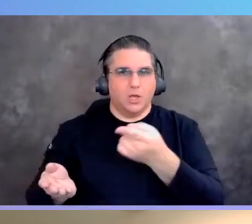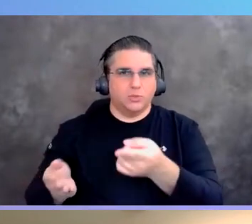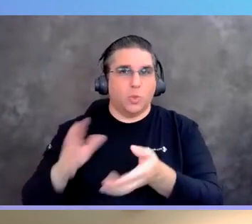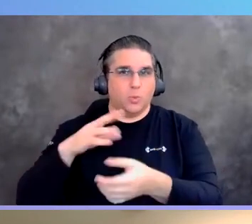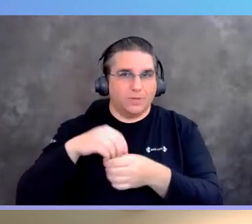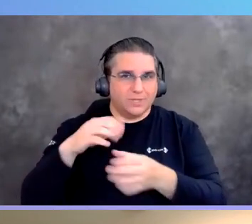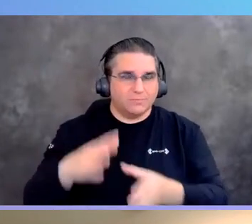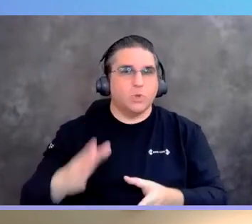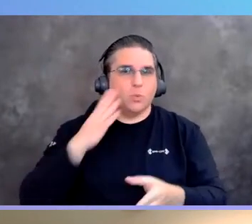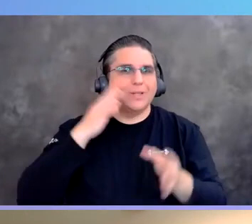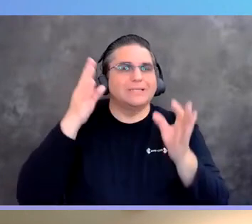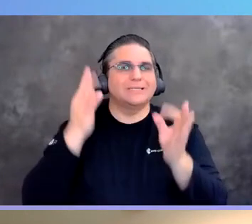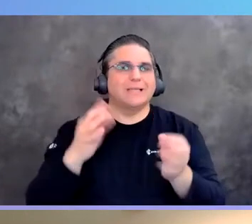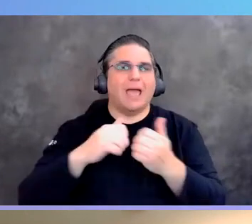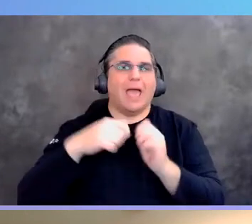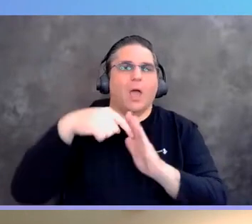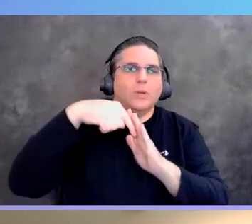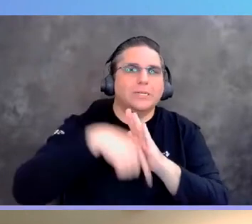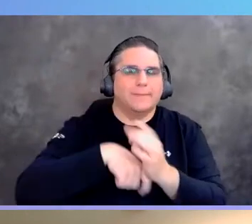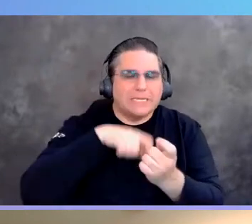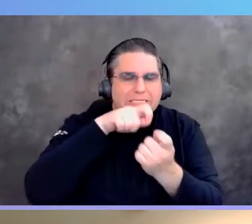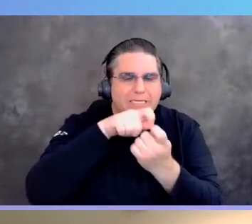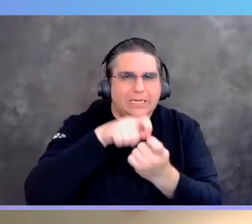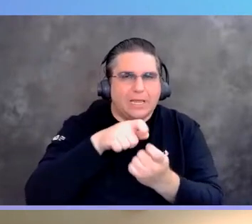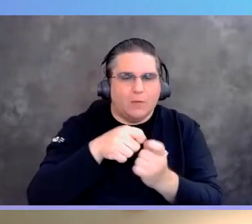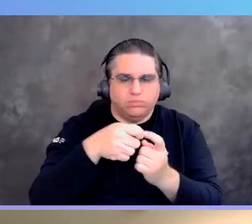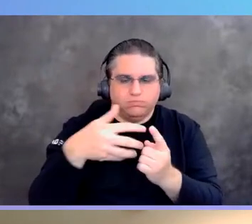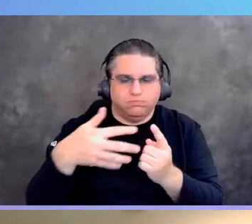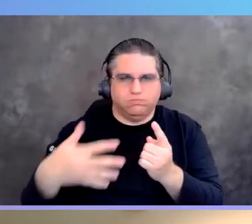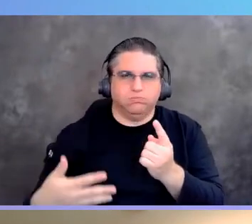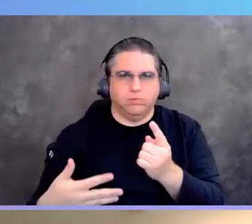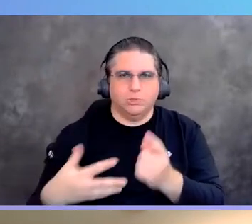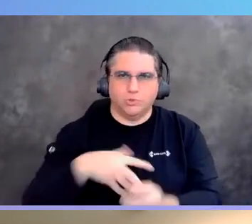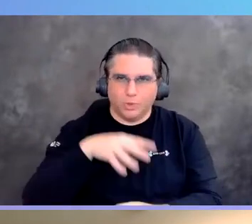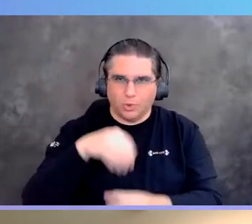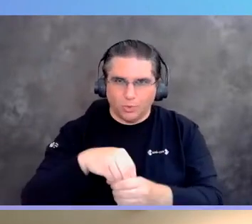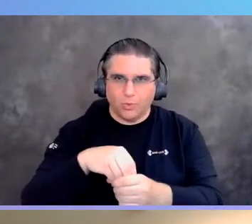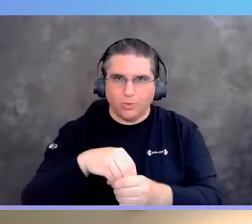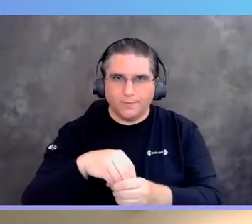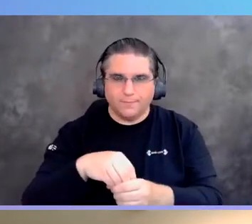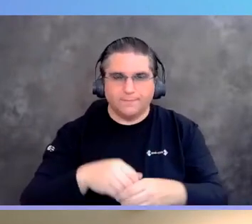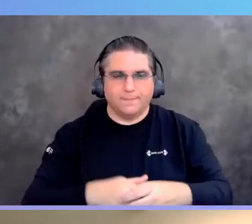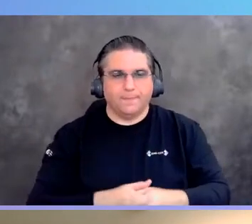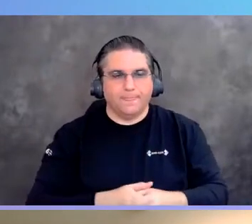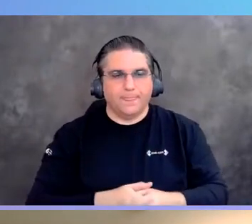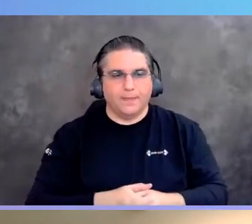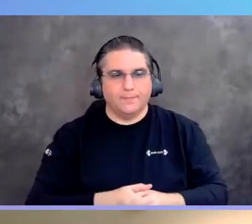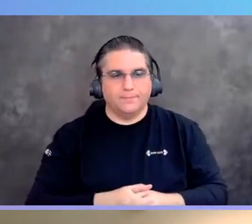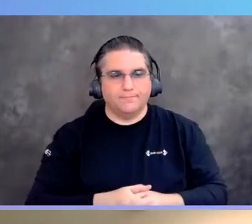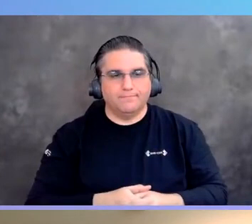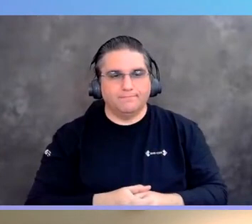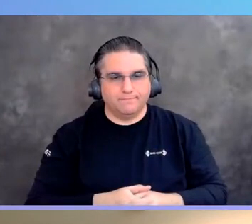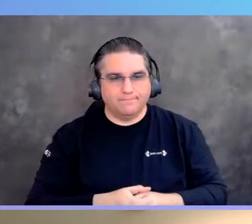prefer in a description. Then, um, participants will also uh,